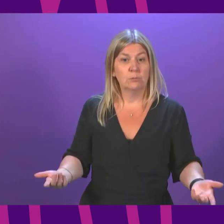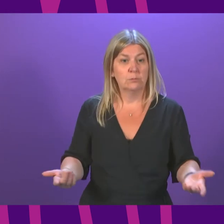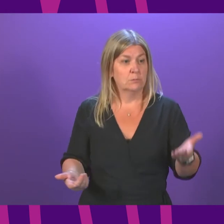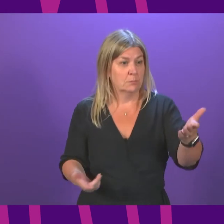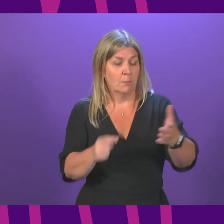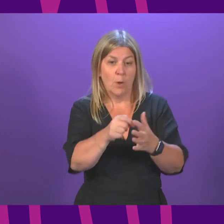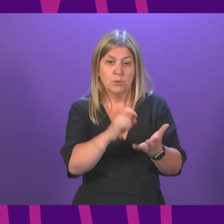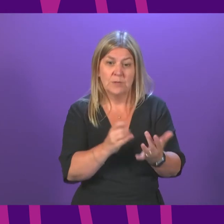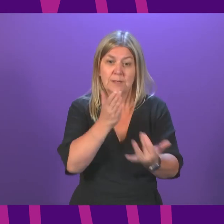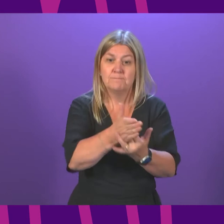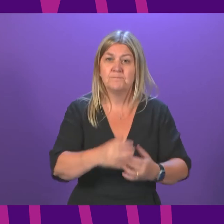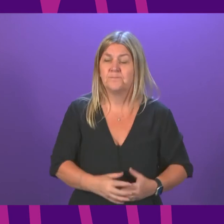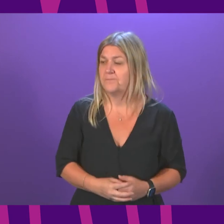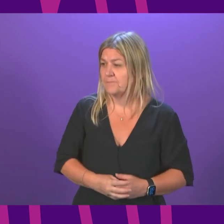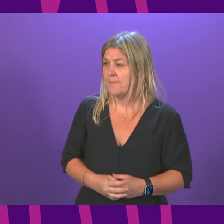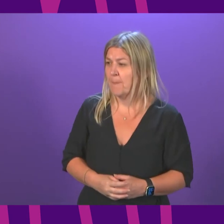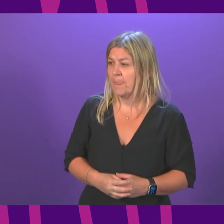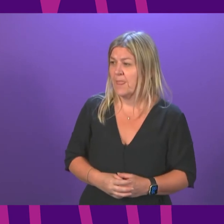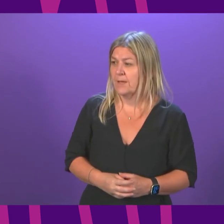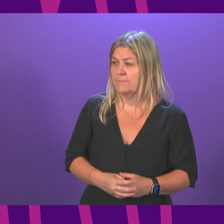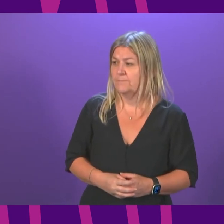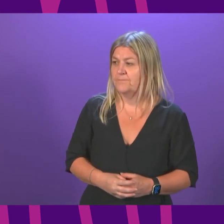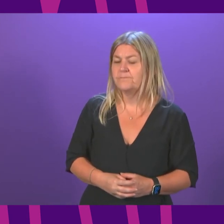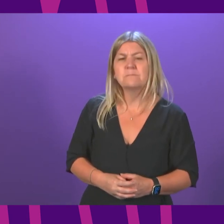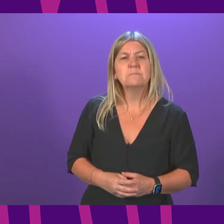The cabinet secretary makes a fair point, which I accept. It is essential to maintain